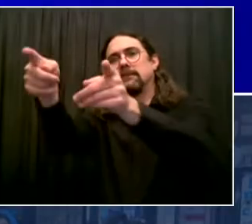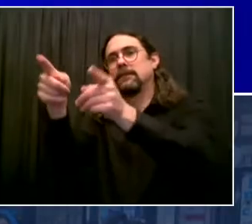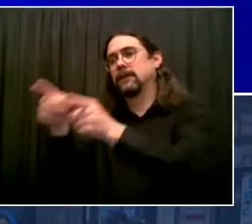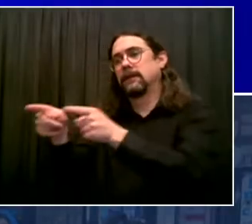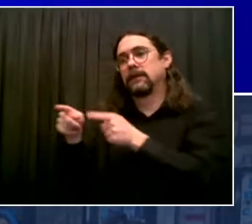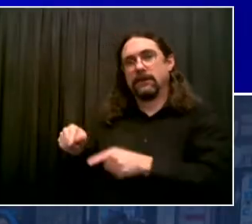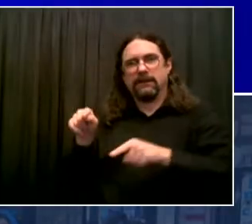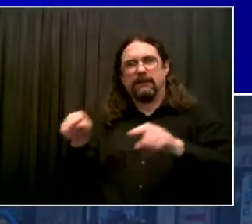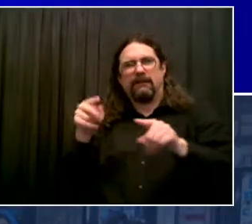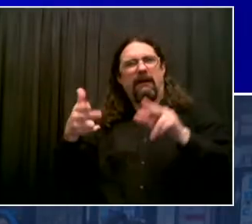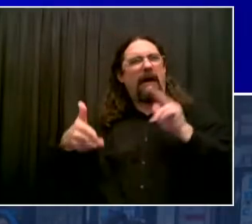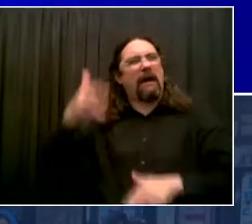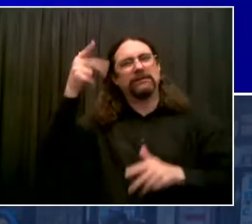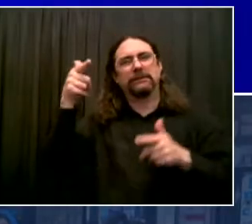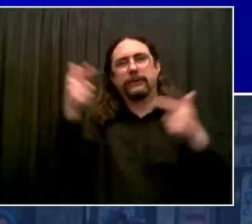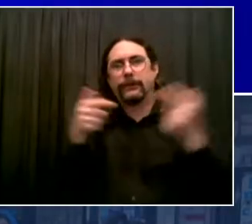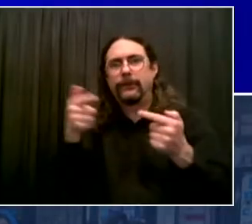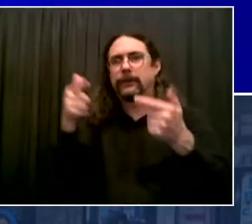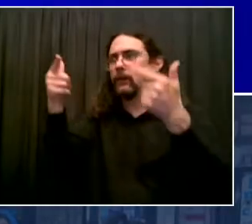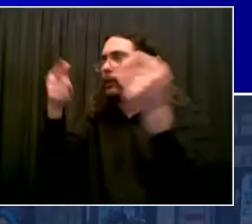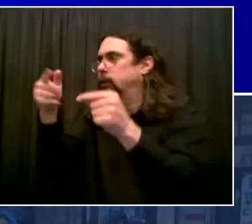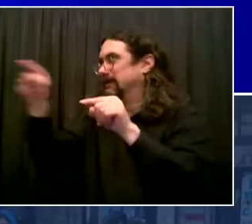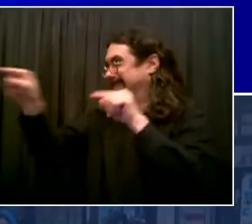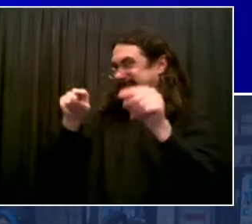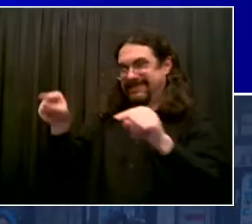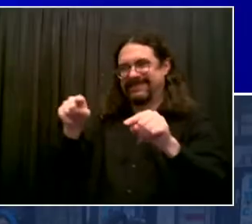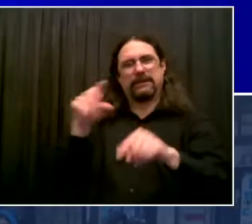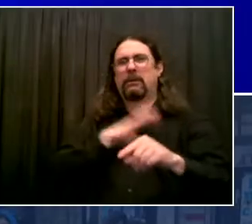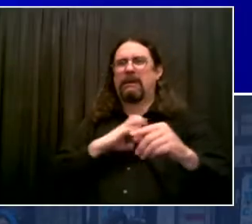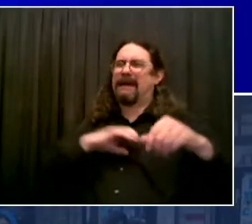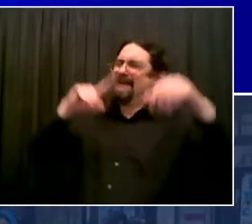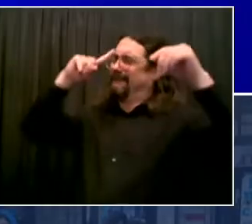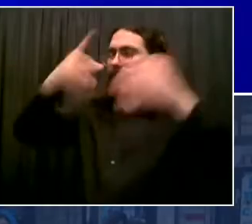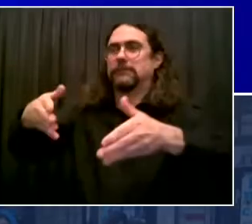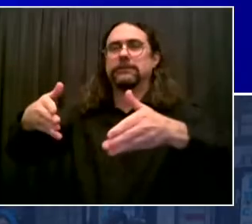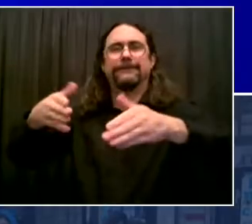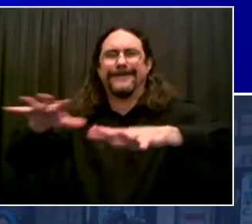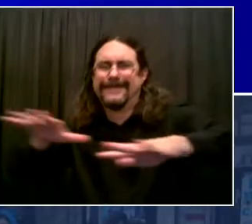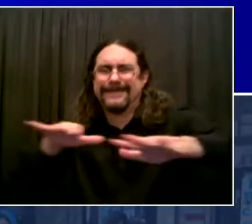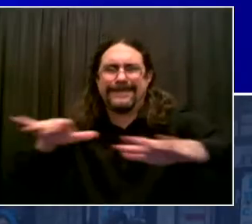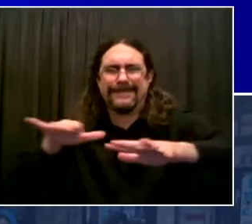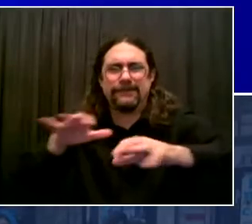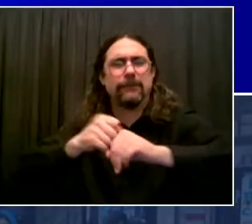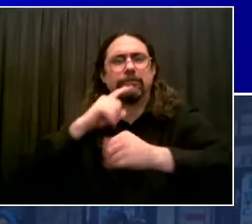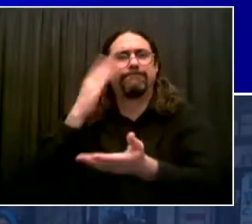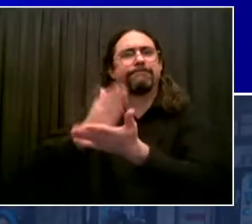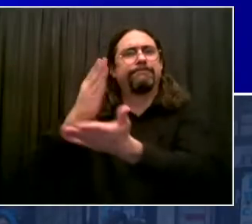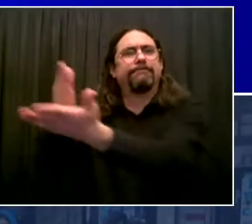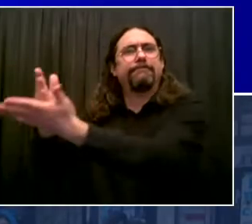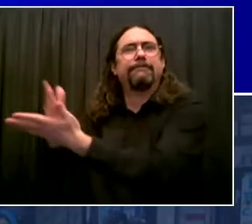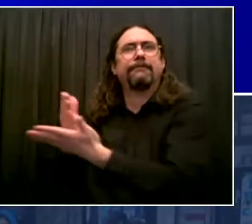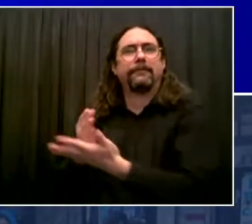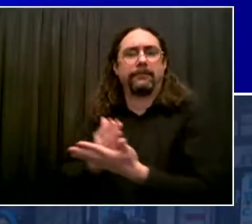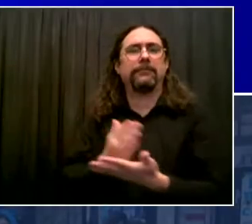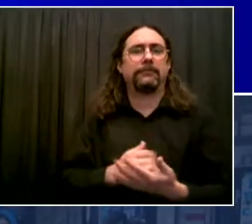PINPOINTING RIGHT DOWN TO TEH BLOCK LEVEL WHERE THERE HAVE BEEN PROBLEMS WITH VIOLENCE, AMPING OUT THOSE PROBLEMS,